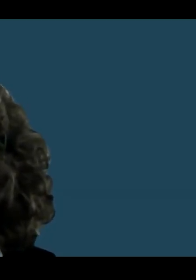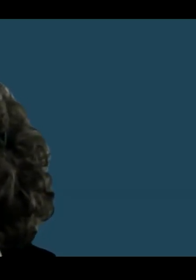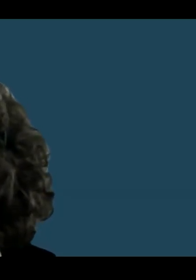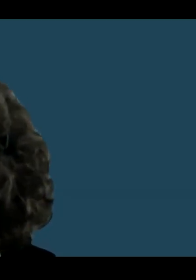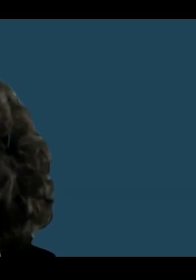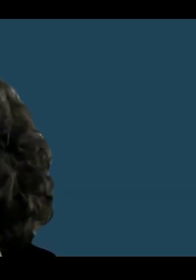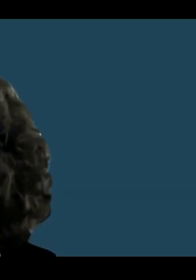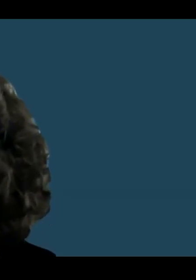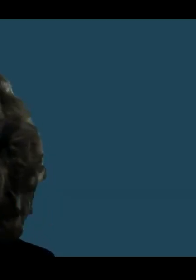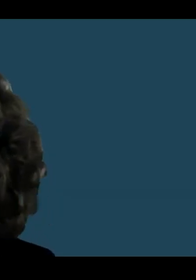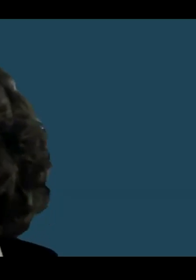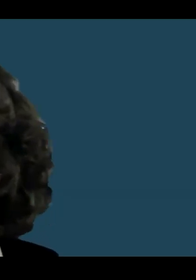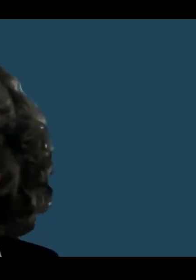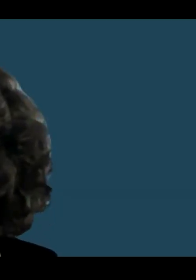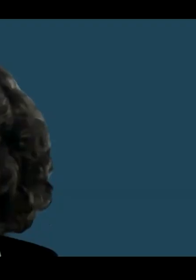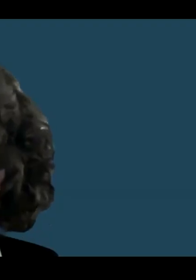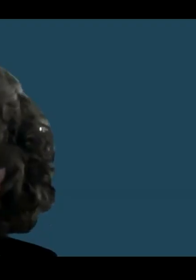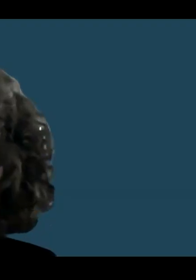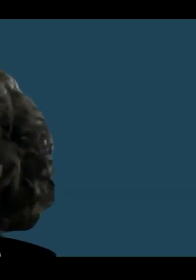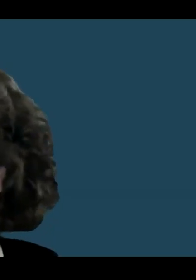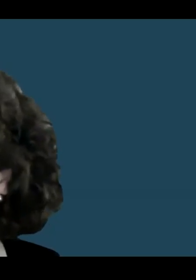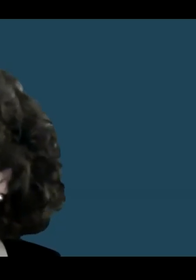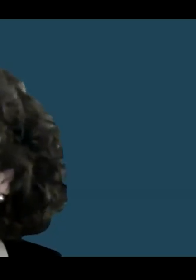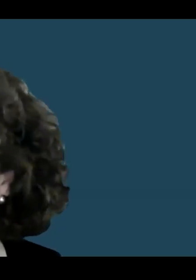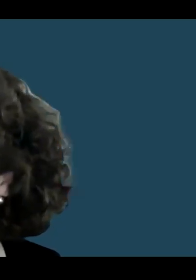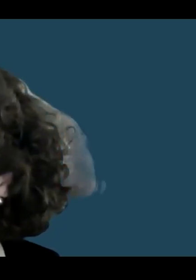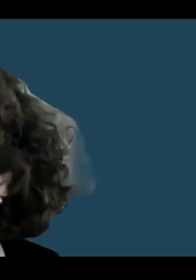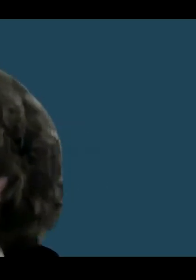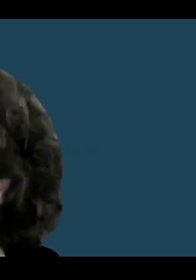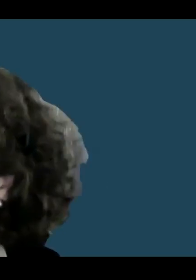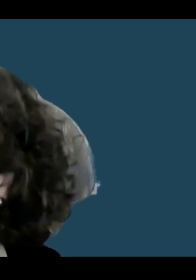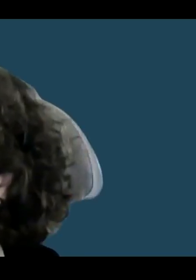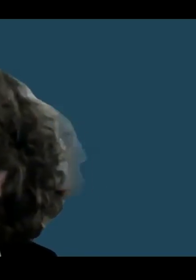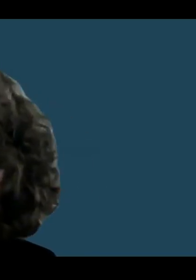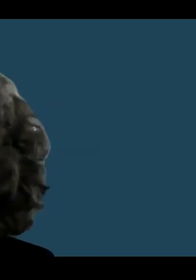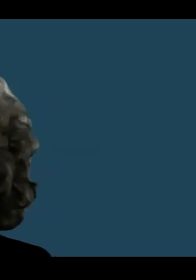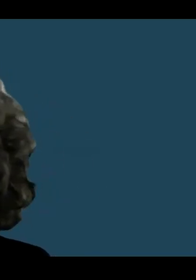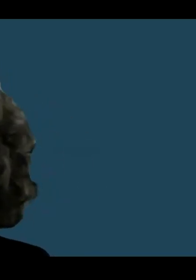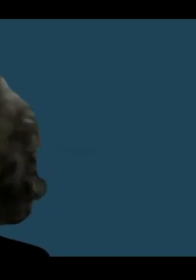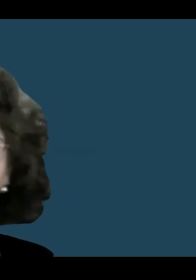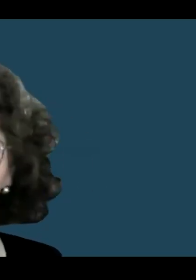Is the backup provider program different than WPCS? So I'm going to turn that one to Anna and Anna